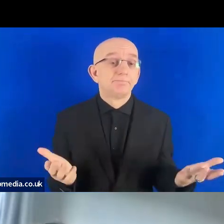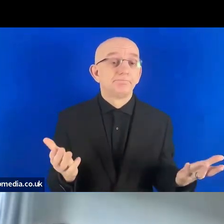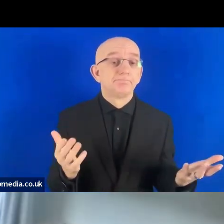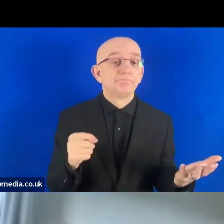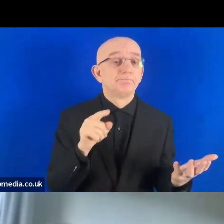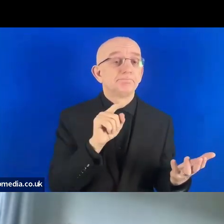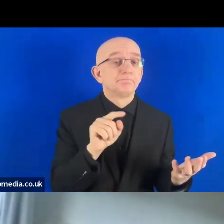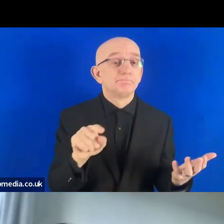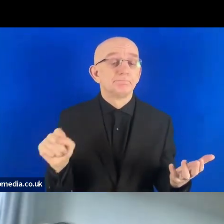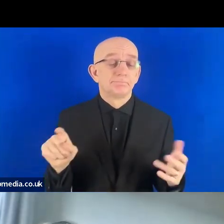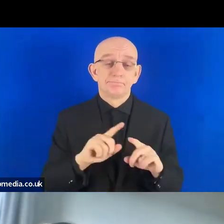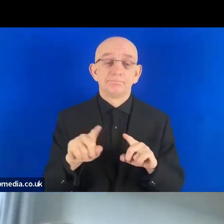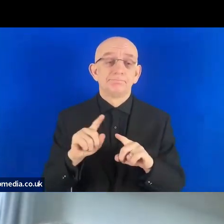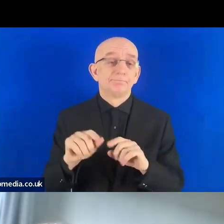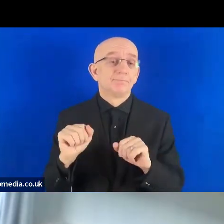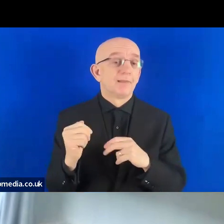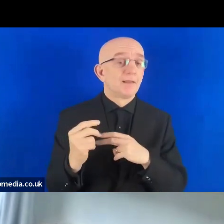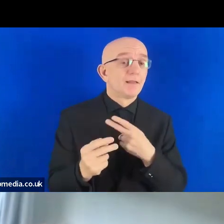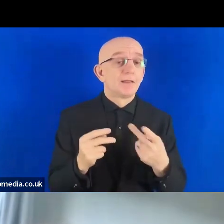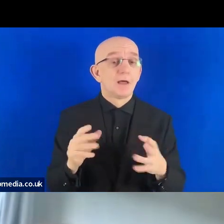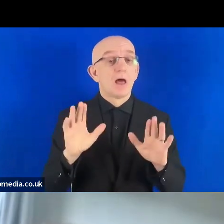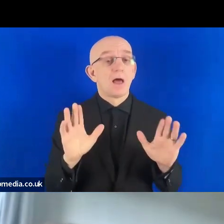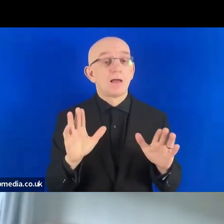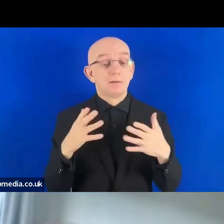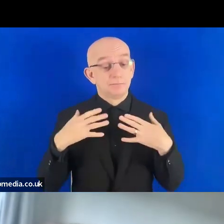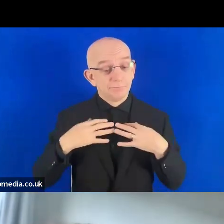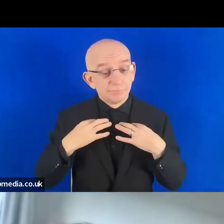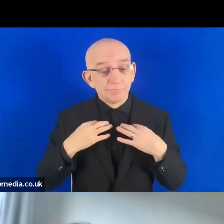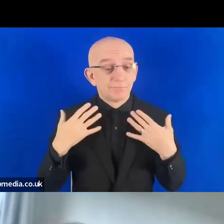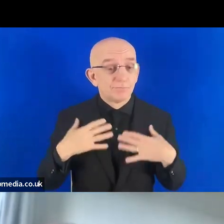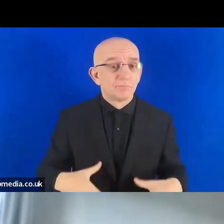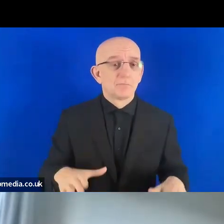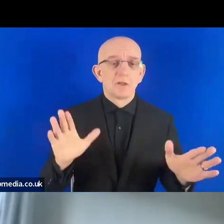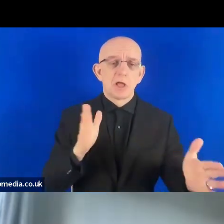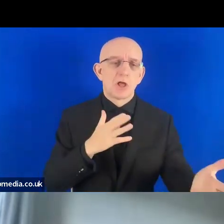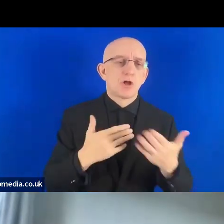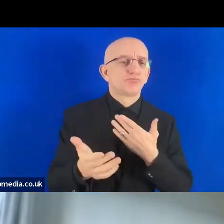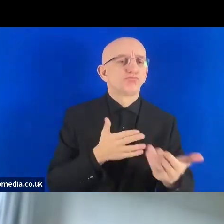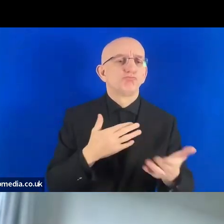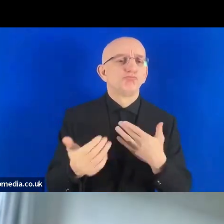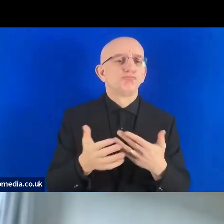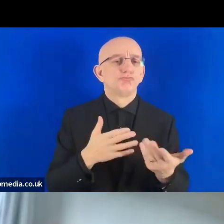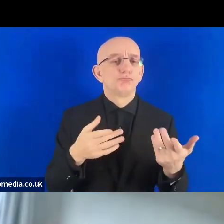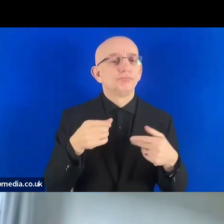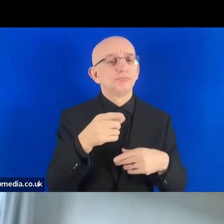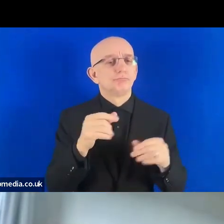as, dress to kill. So. Any answer of those that that you wish?